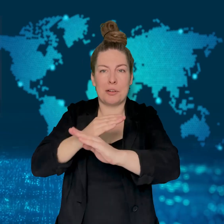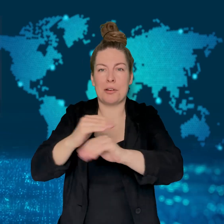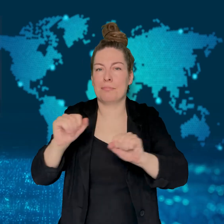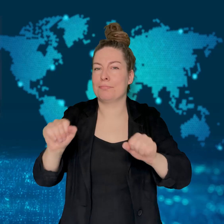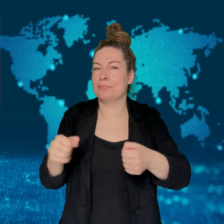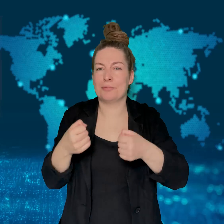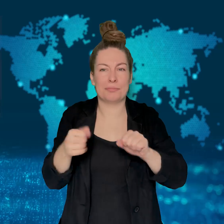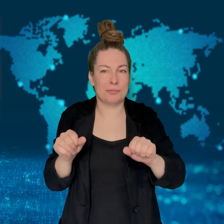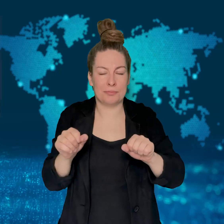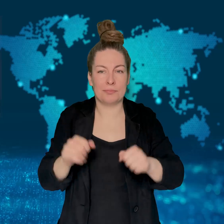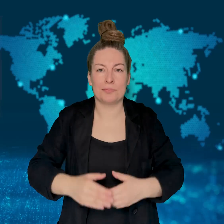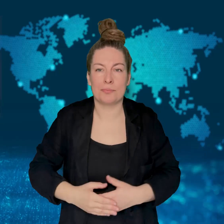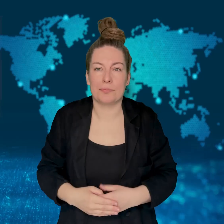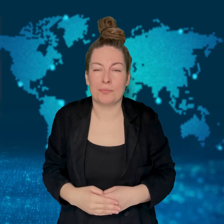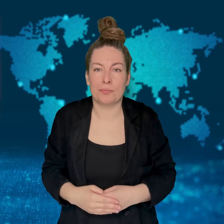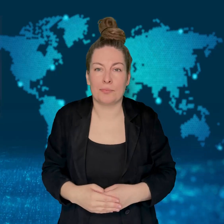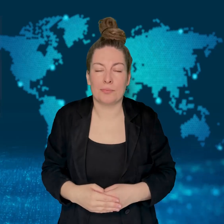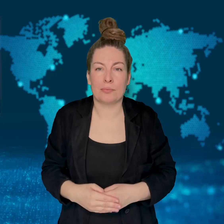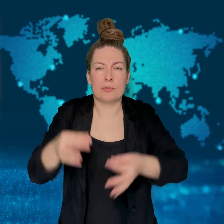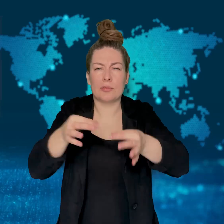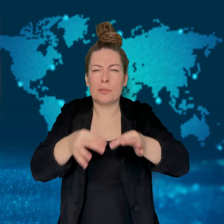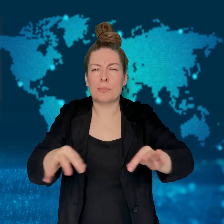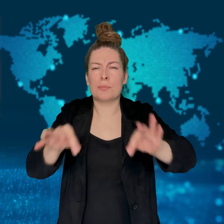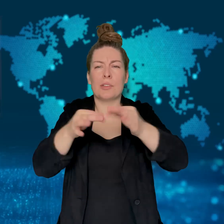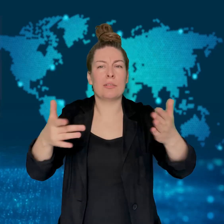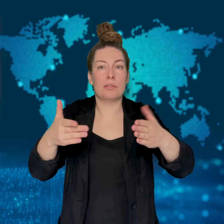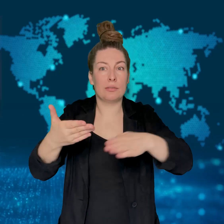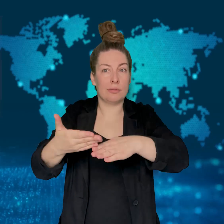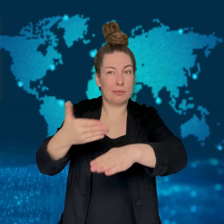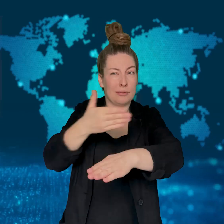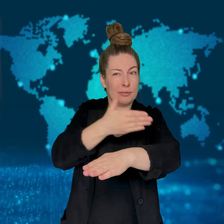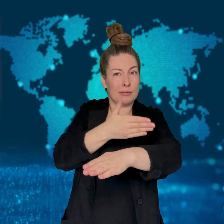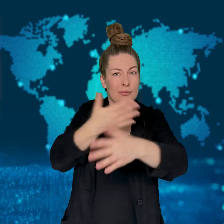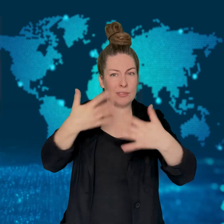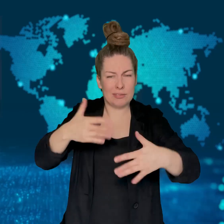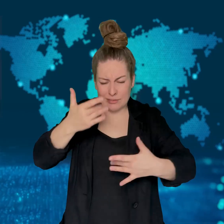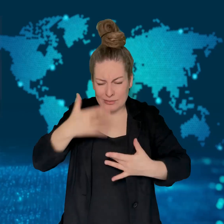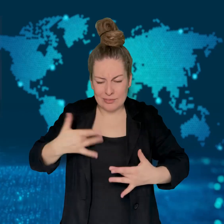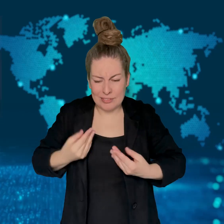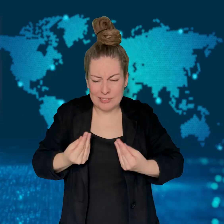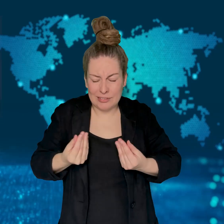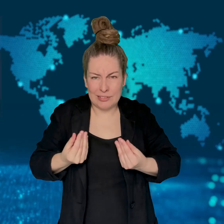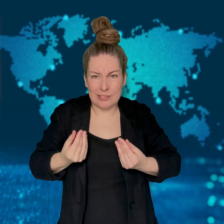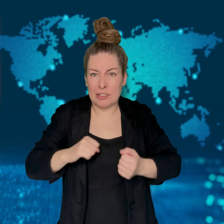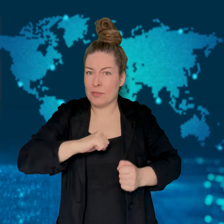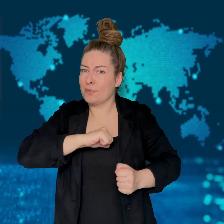A vaccine can help to decrease the number of deaths,